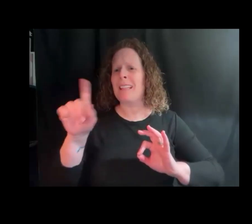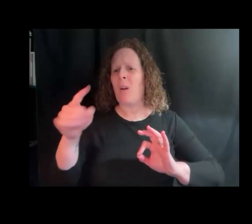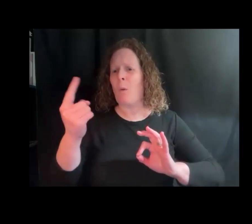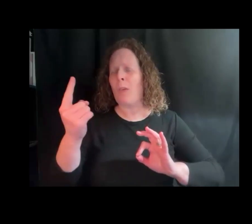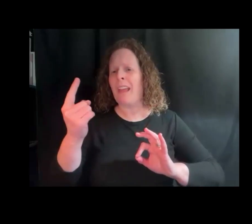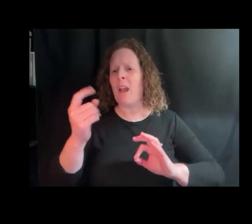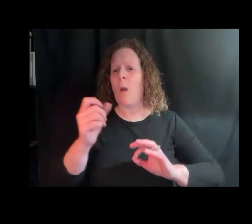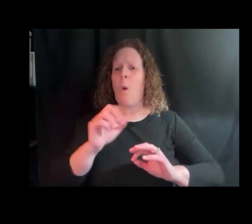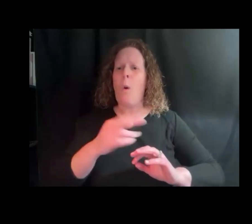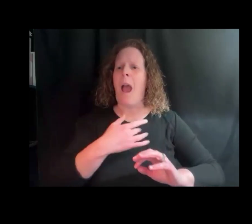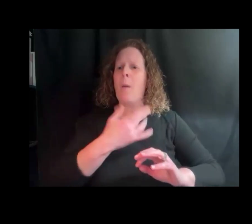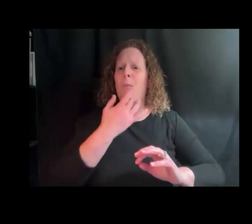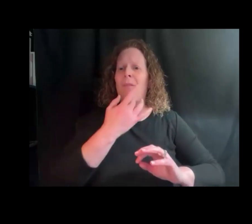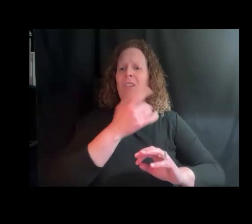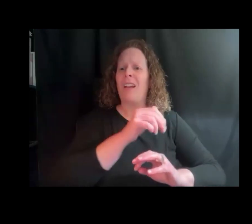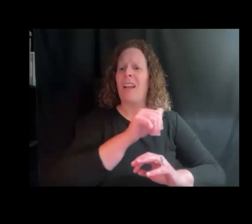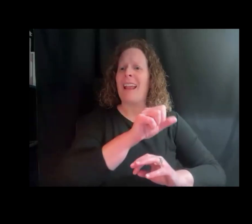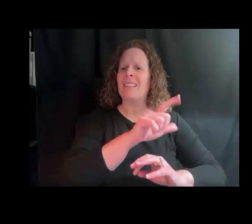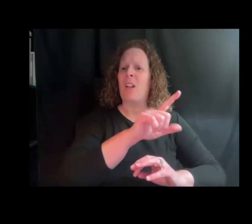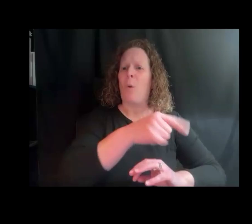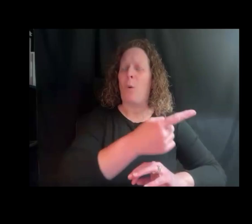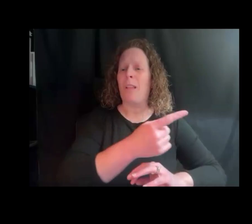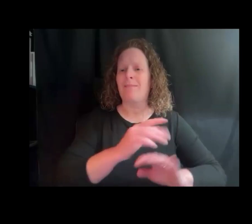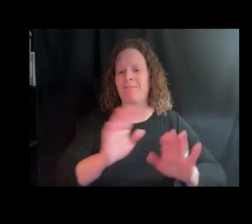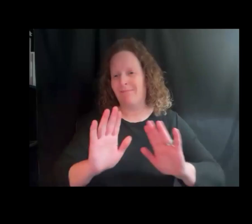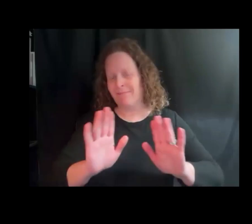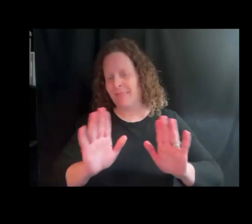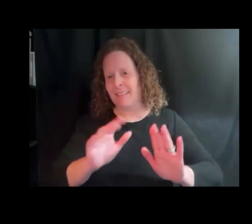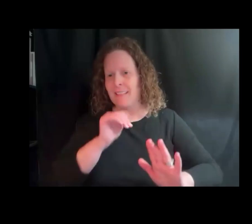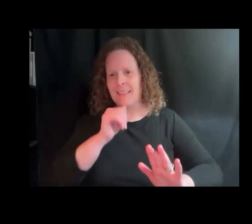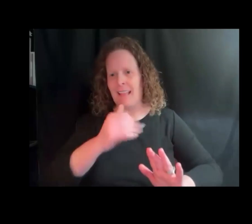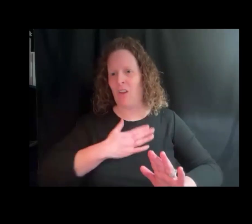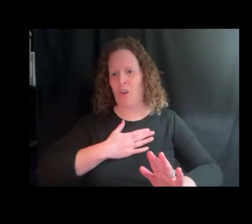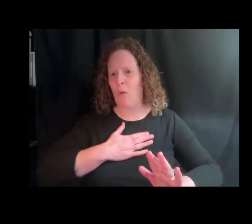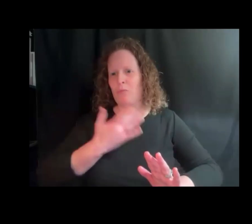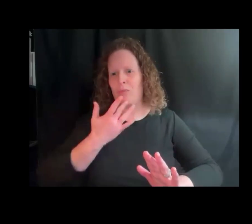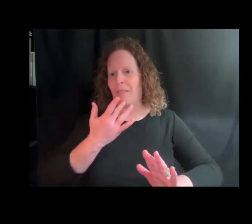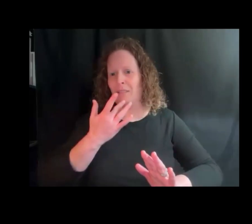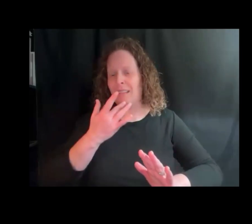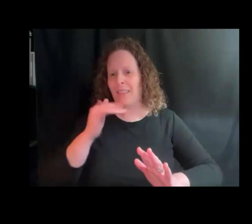I just interpret PSE that's I don't have to worry about that. Some interpreters are like